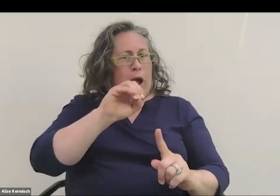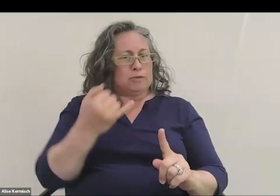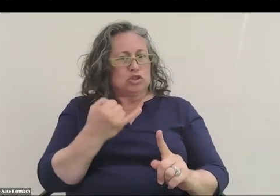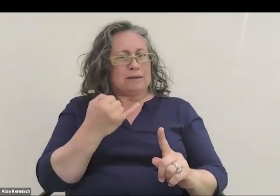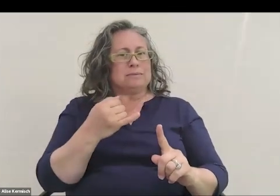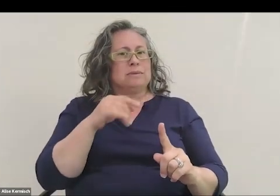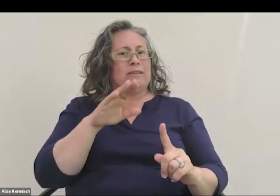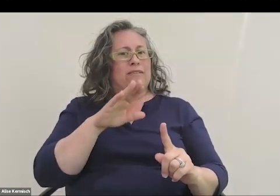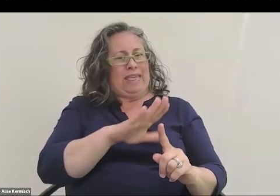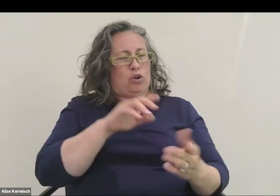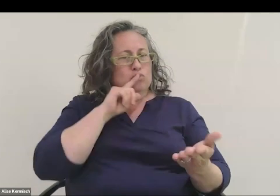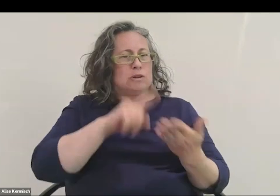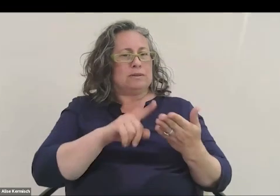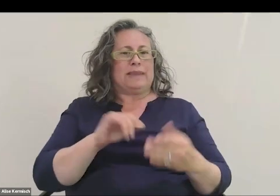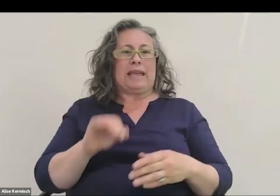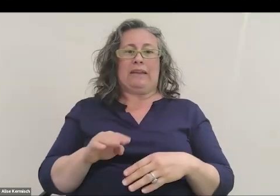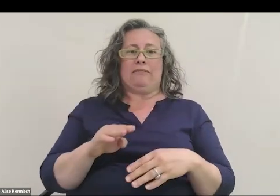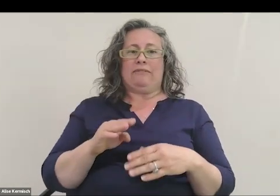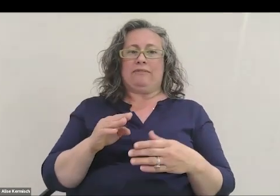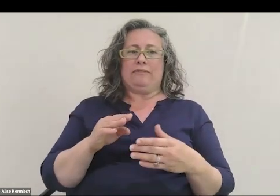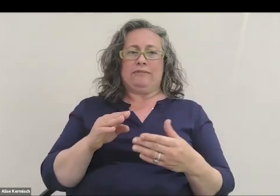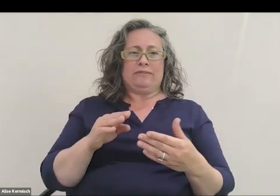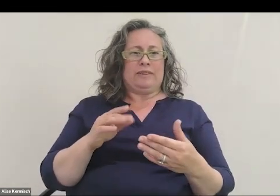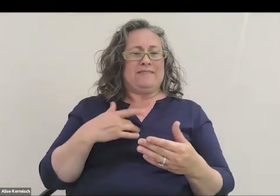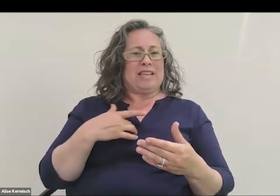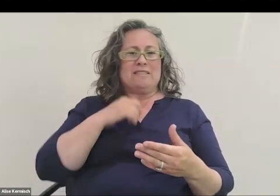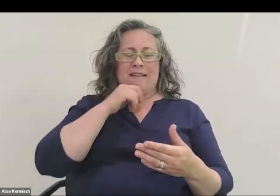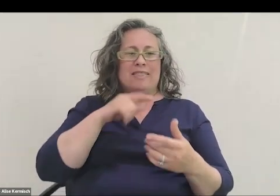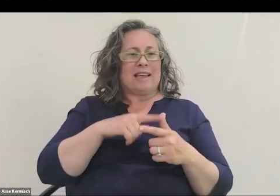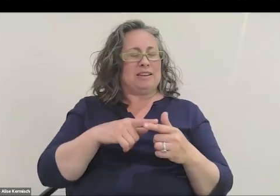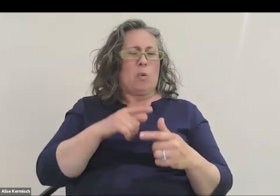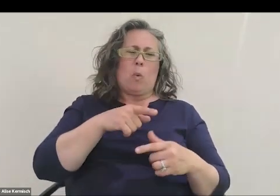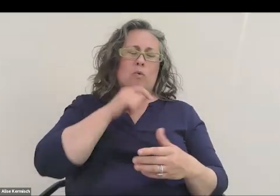you might classify them as a bitter cripple who's not worth including. If you are using a moochers and fakers trope,